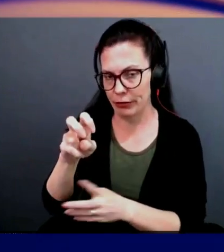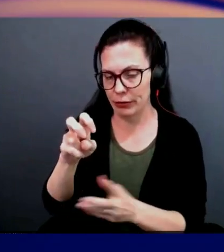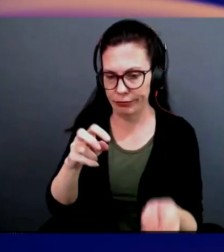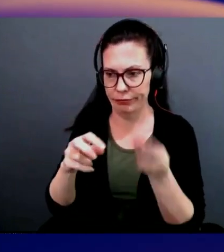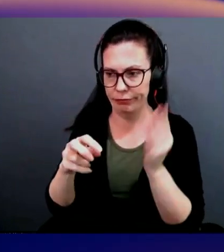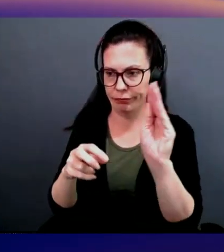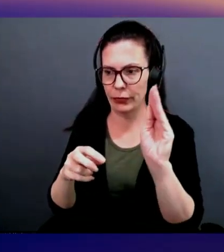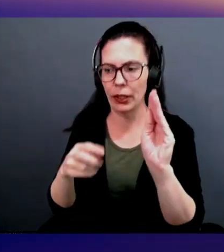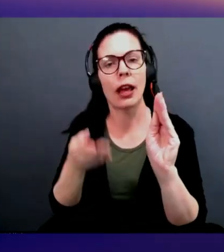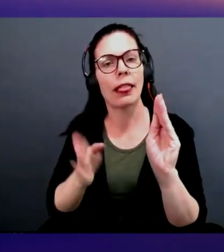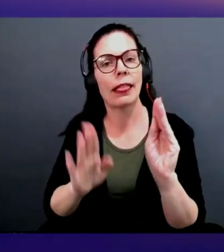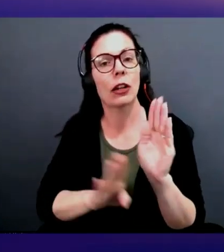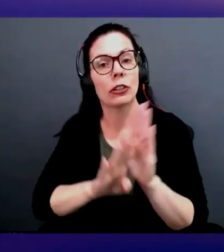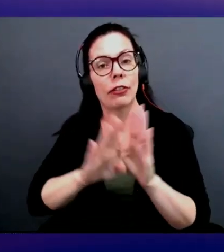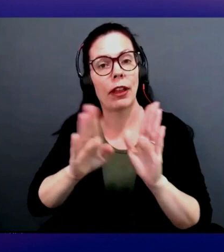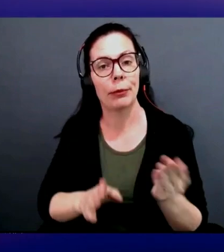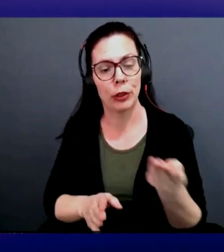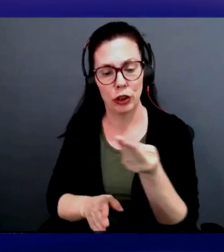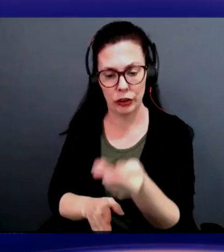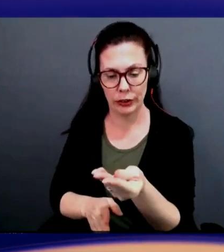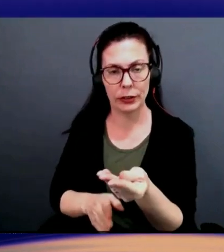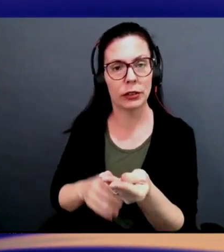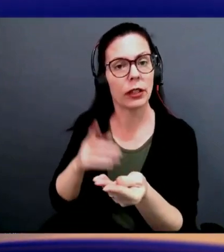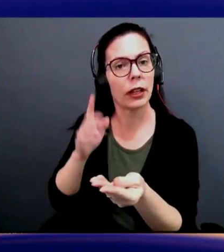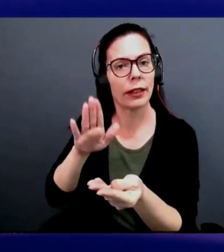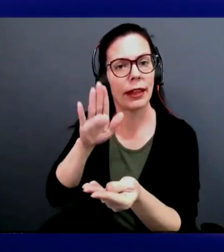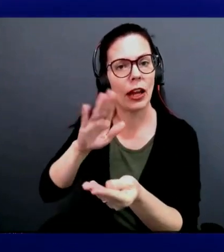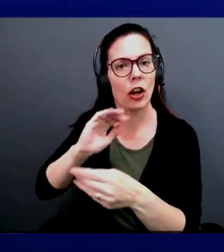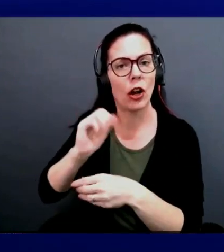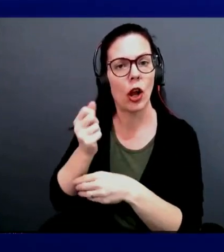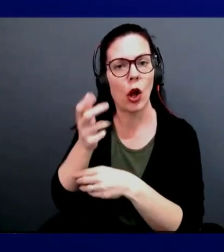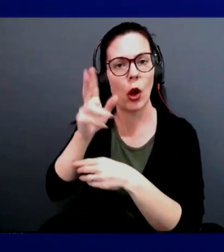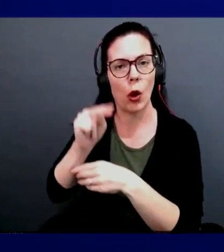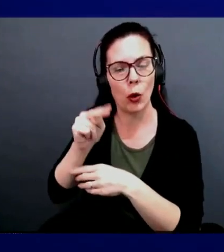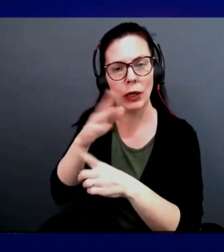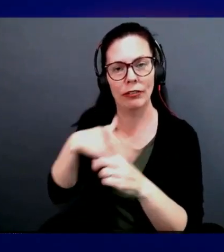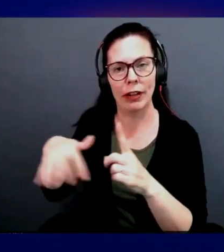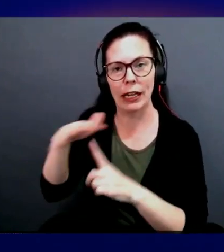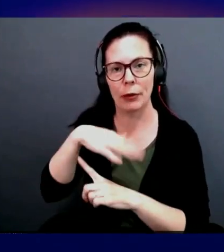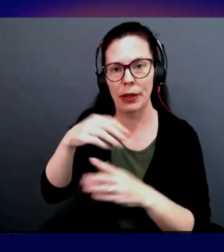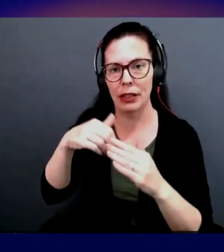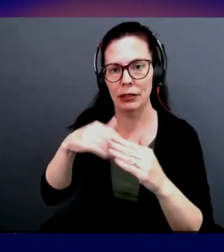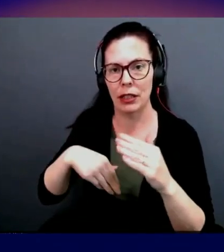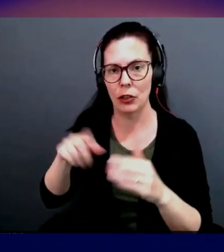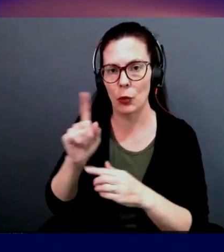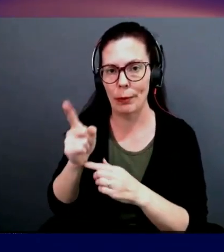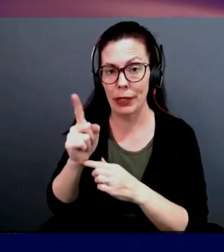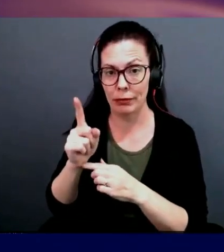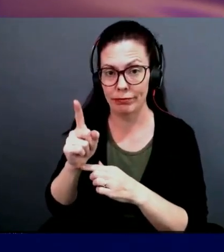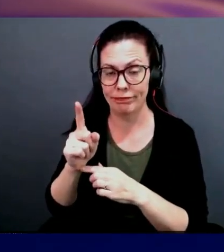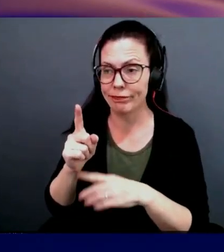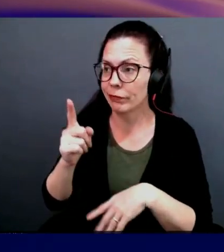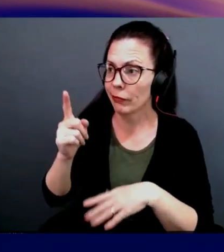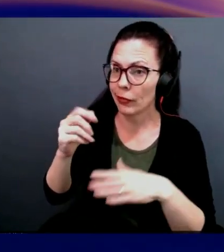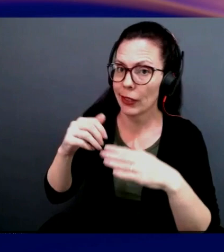to get their own environment in under a minute. So in under a minute, you set up this environment,